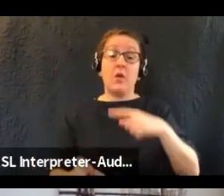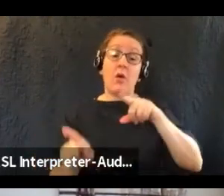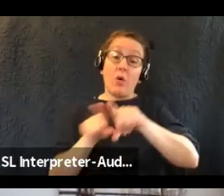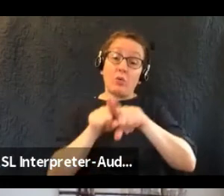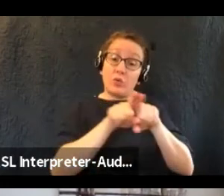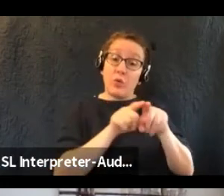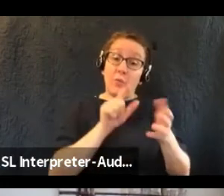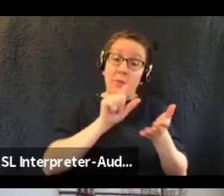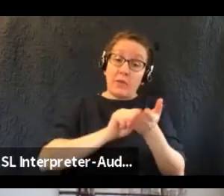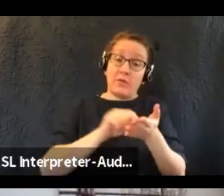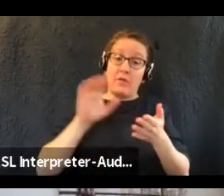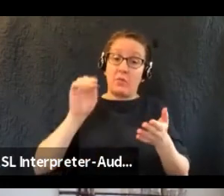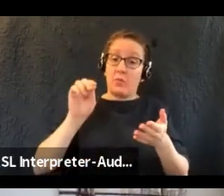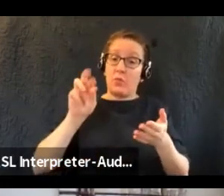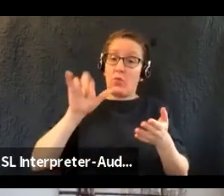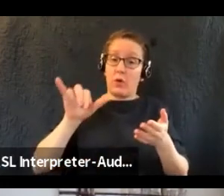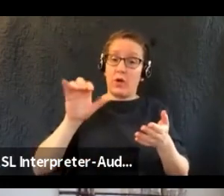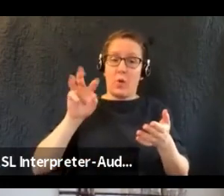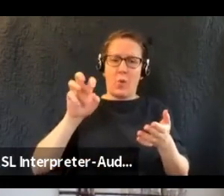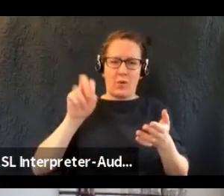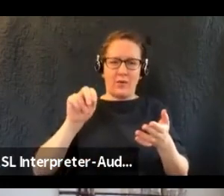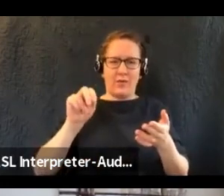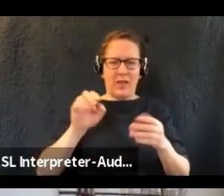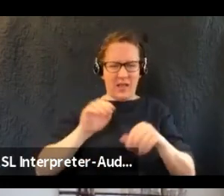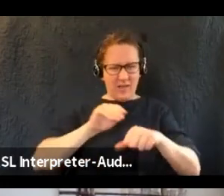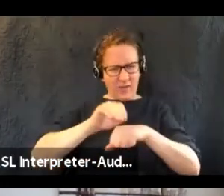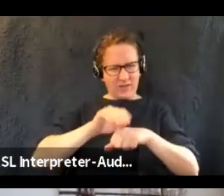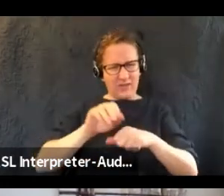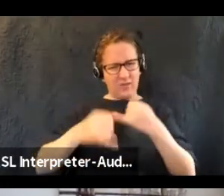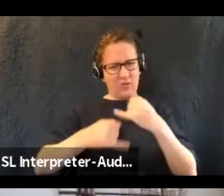Cory Owen on Advising International Students with Disabilities.